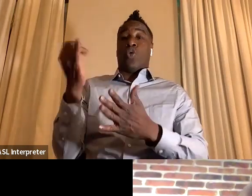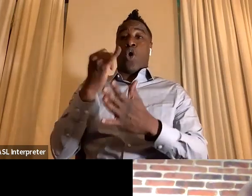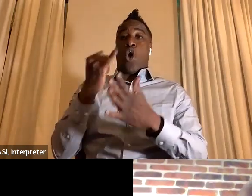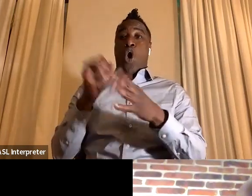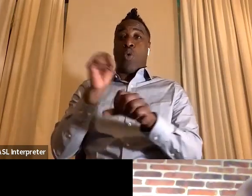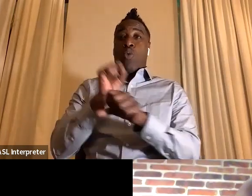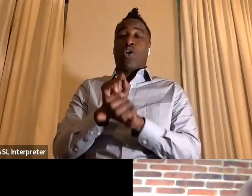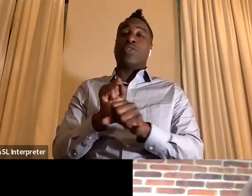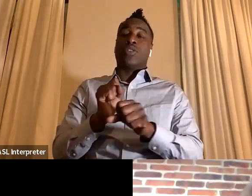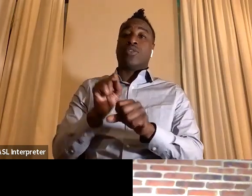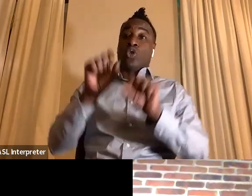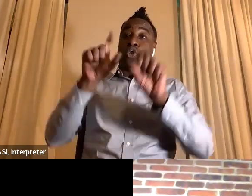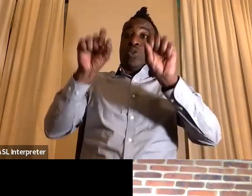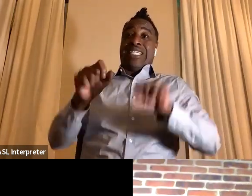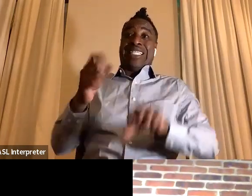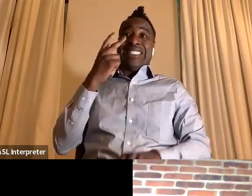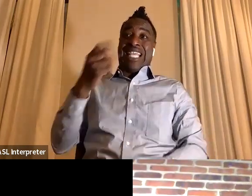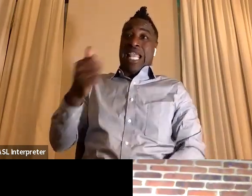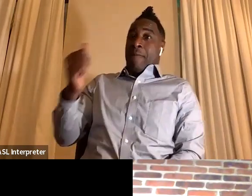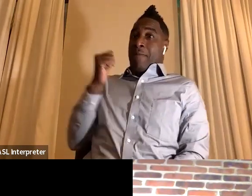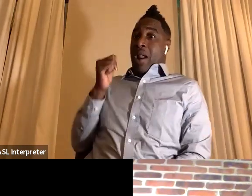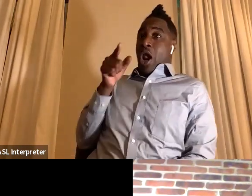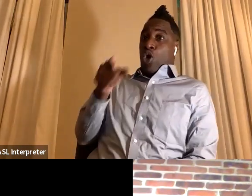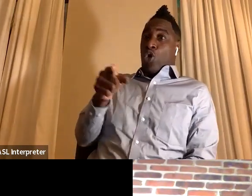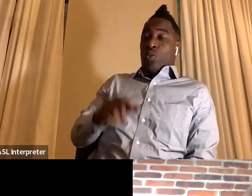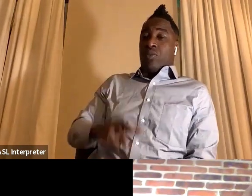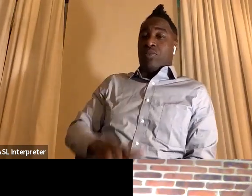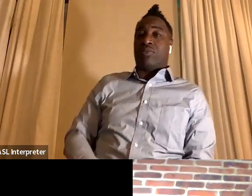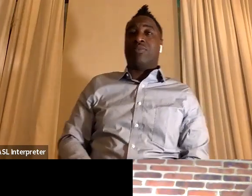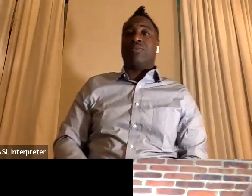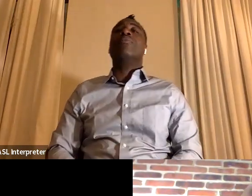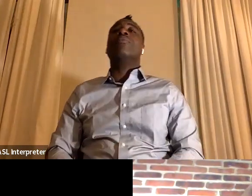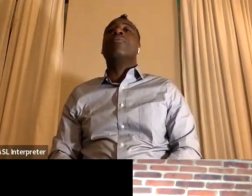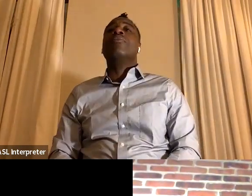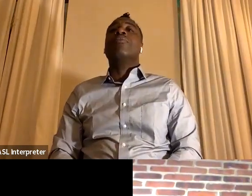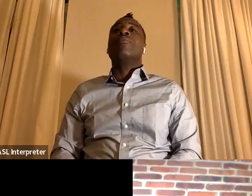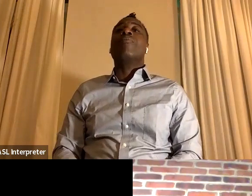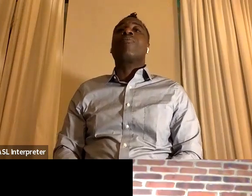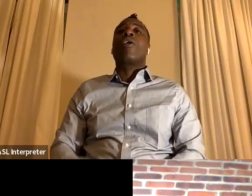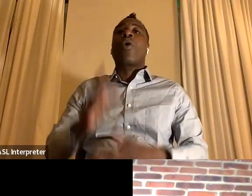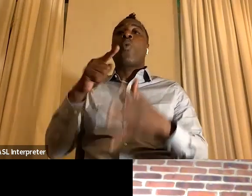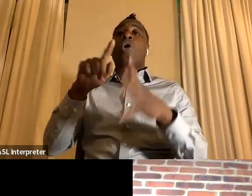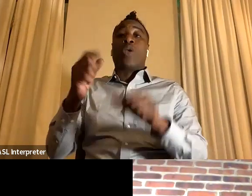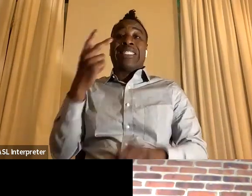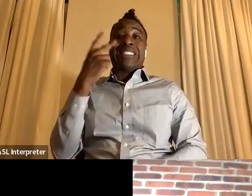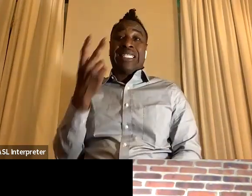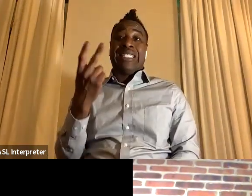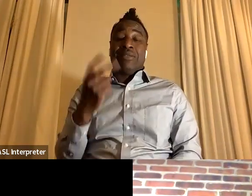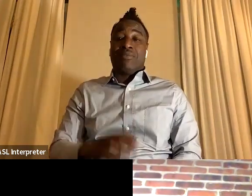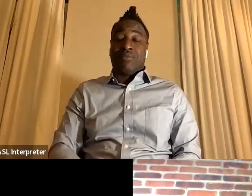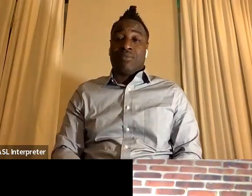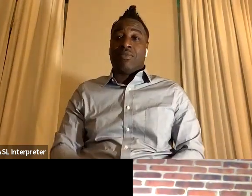And for this show, the pieces that are on view are connected with the series I'm working on called Future Voters.